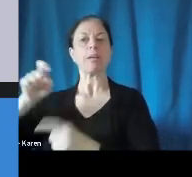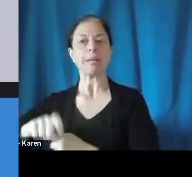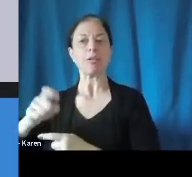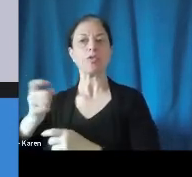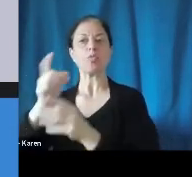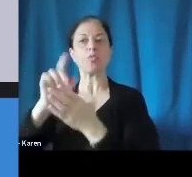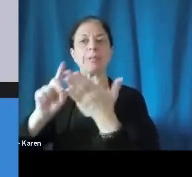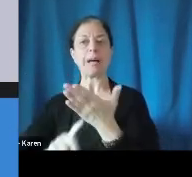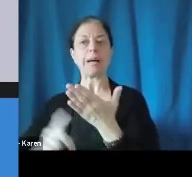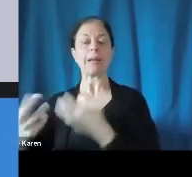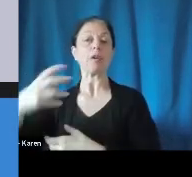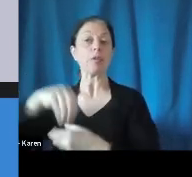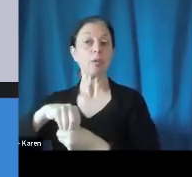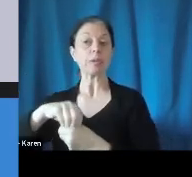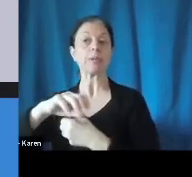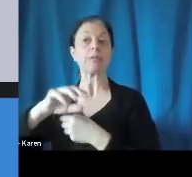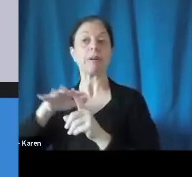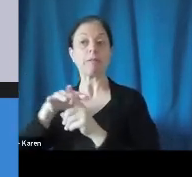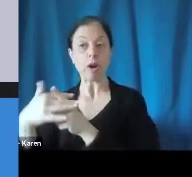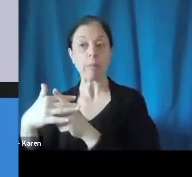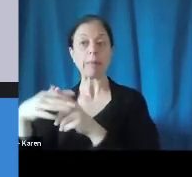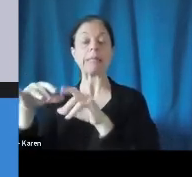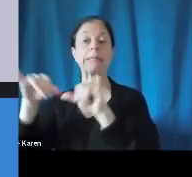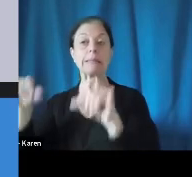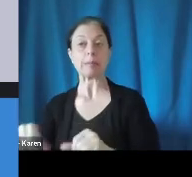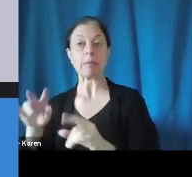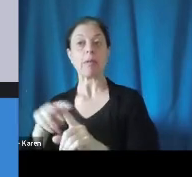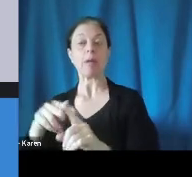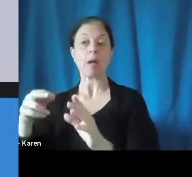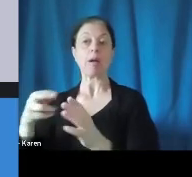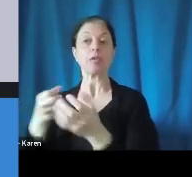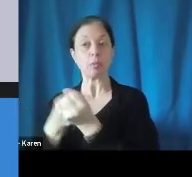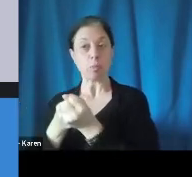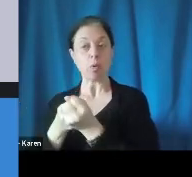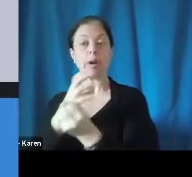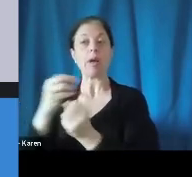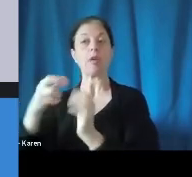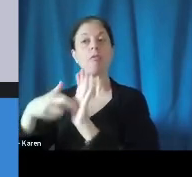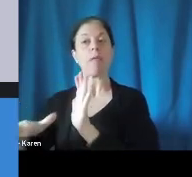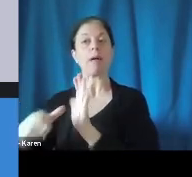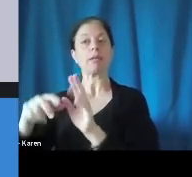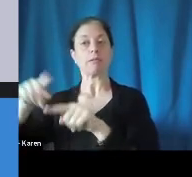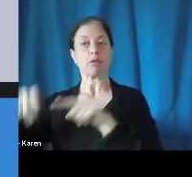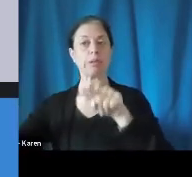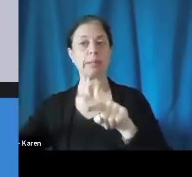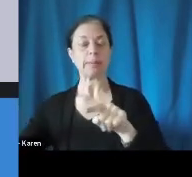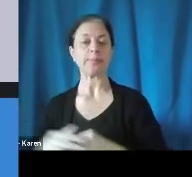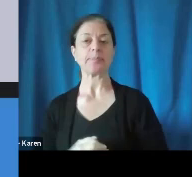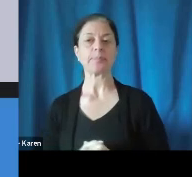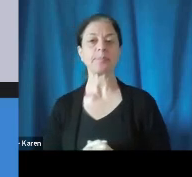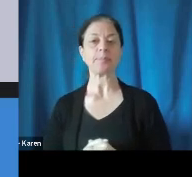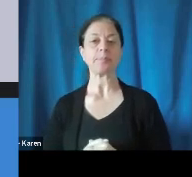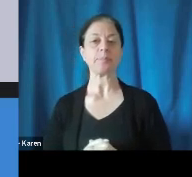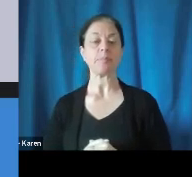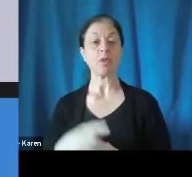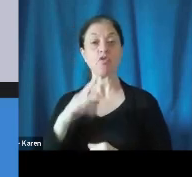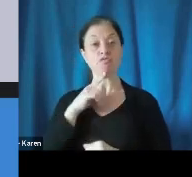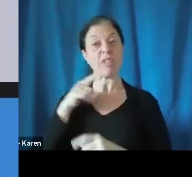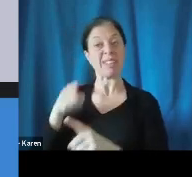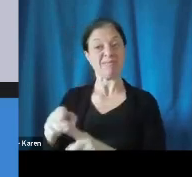human differences. It underscores the need to design inclusive environments and systems that report and reflect -- that support and reflect this